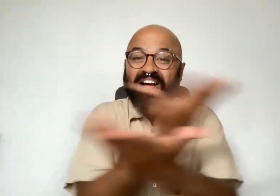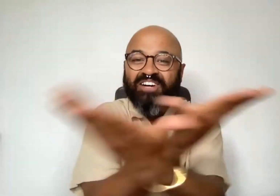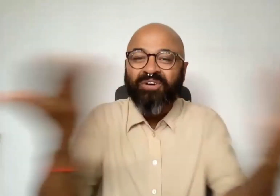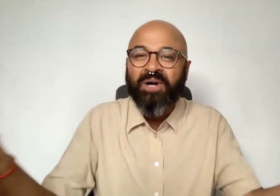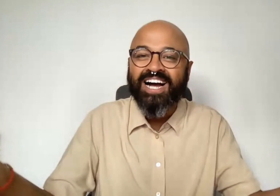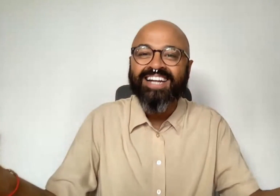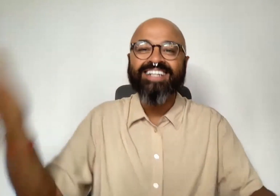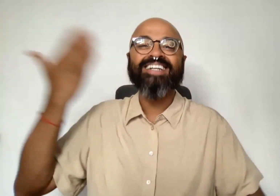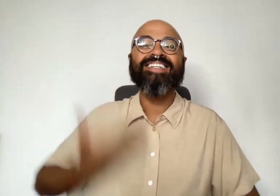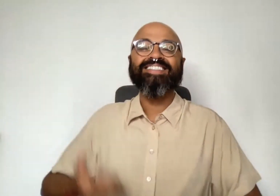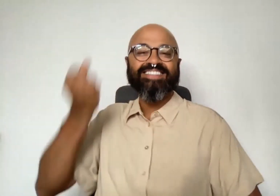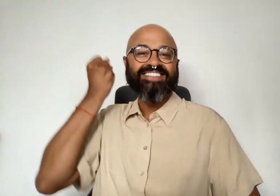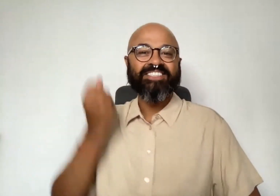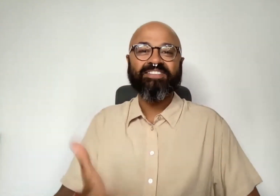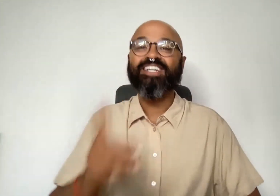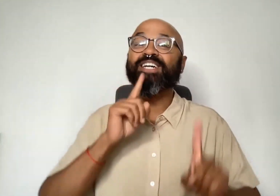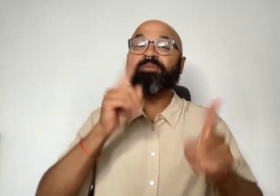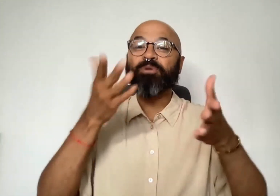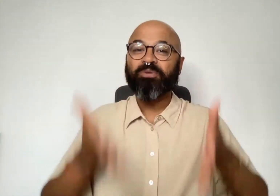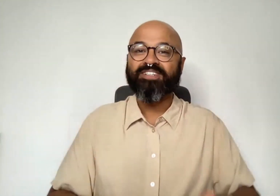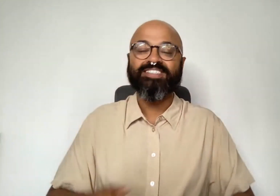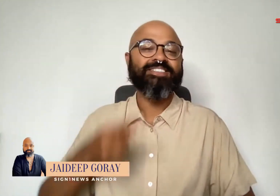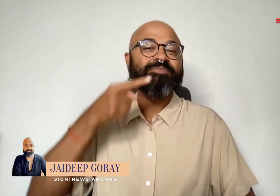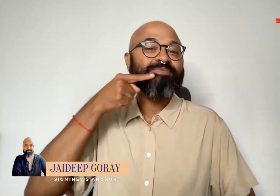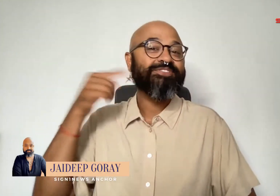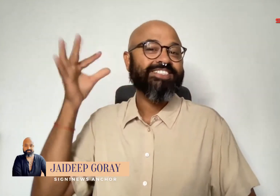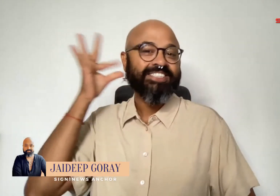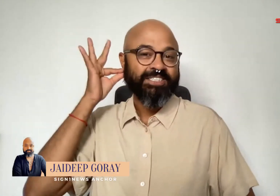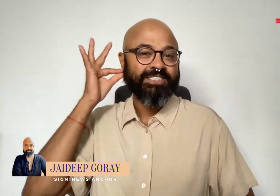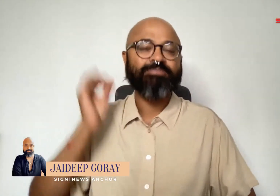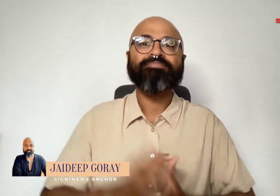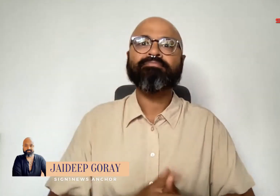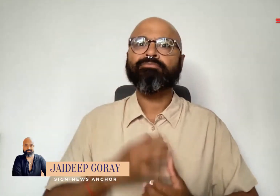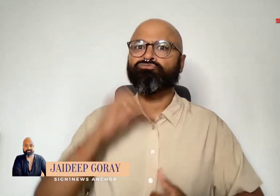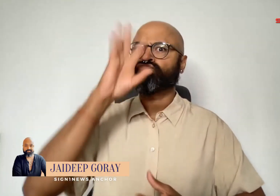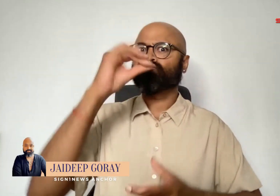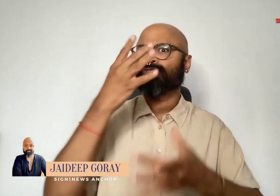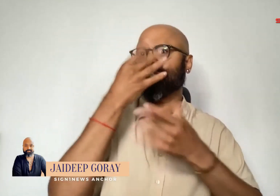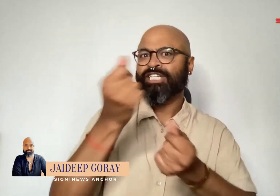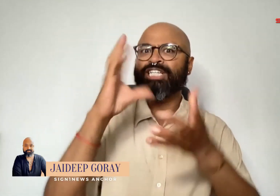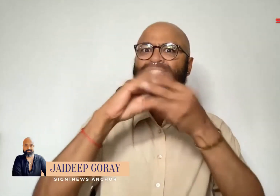Hello everyone I'm Sign1News anchor Jaideep Goray here's a quick look at the top trending